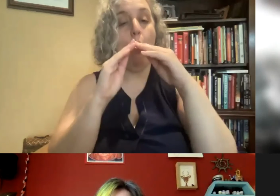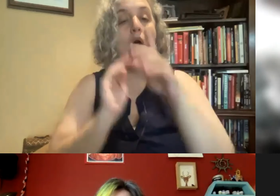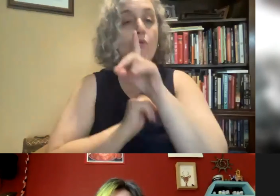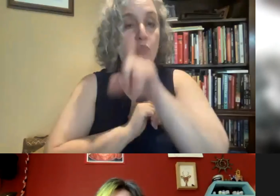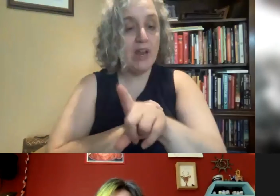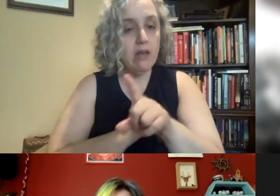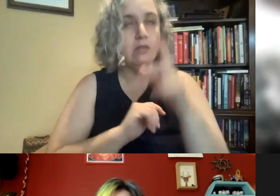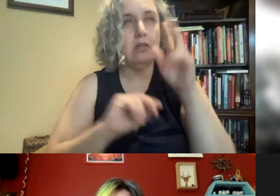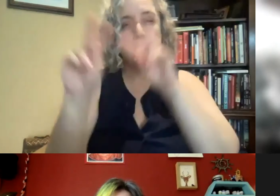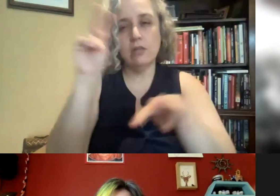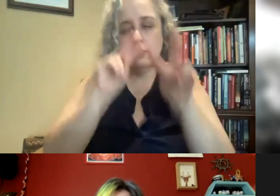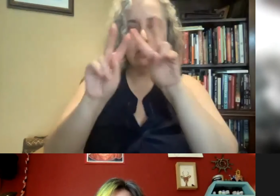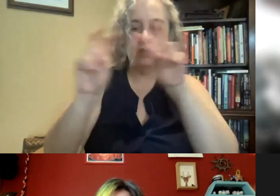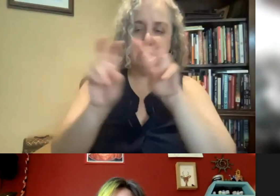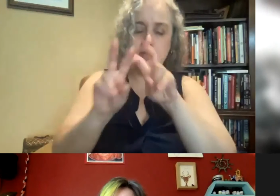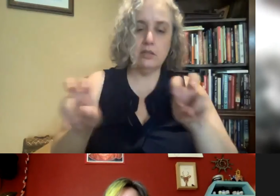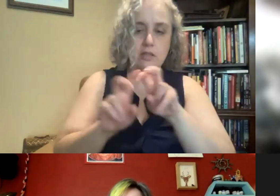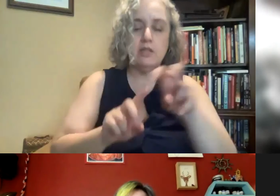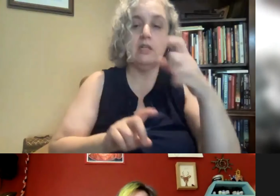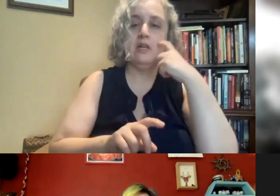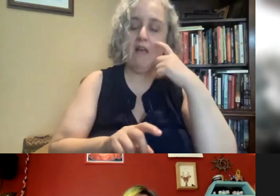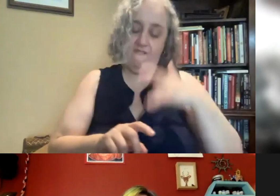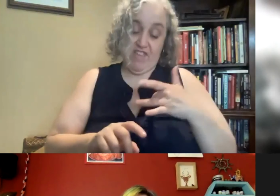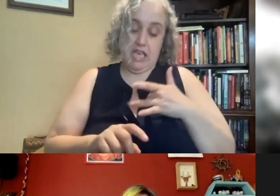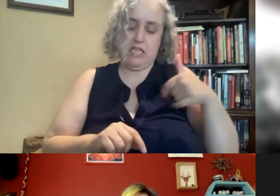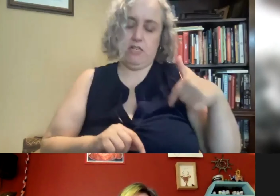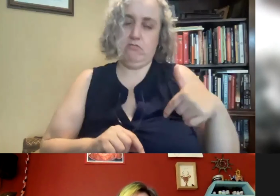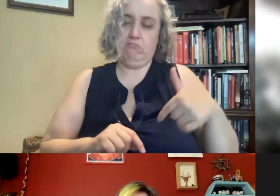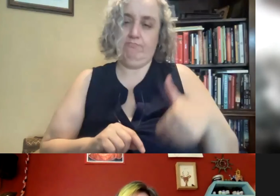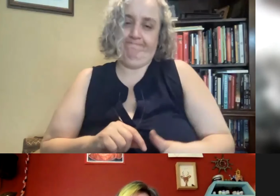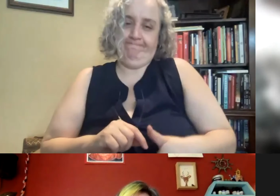I think my sense is, certainly in the media,